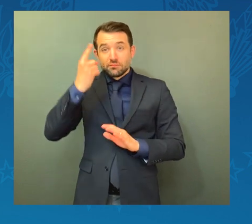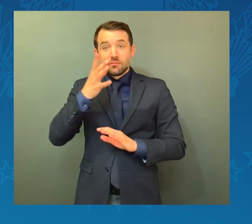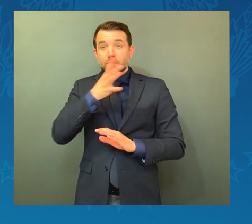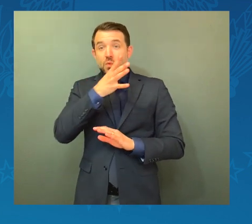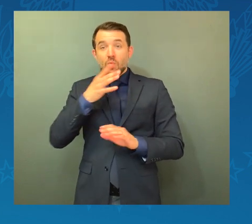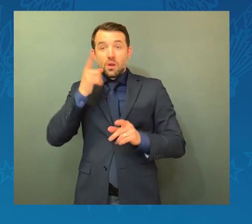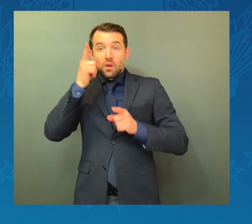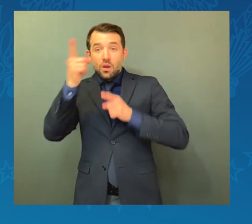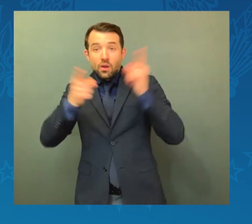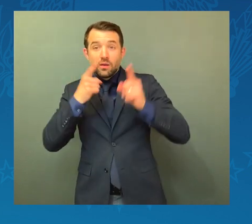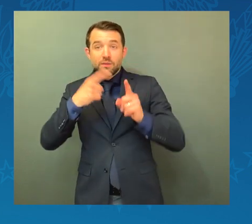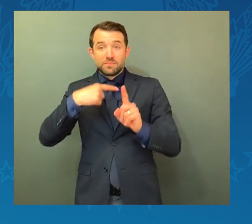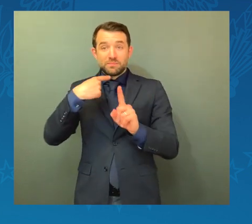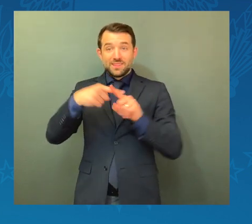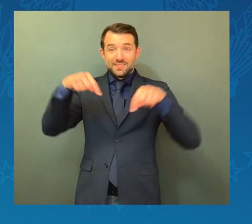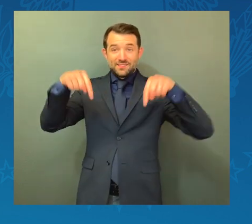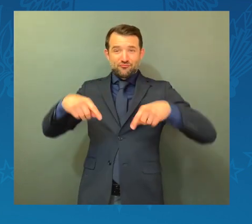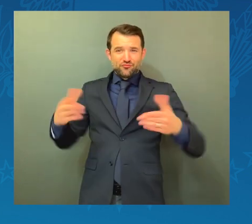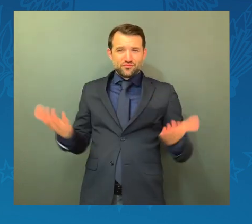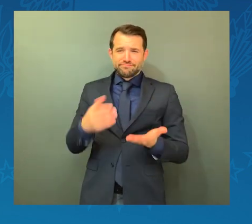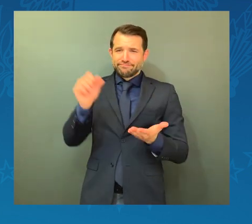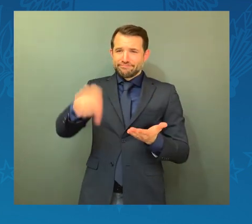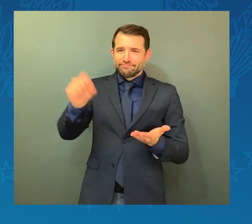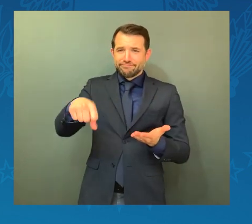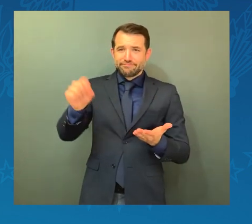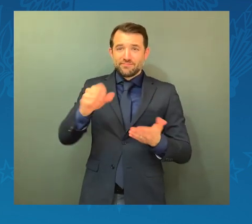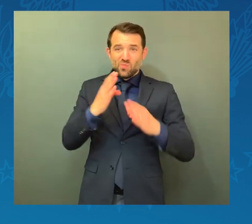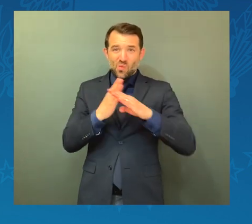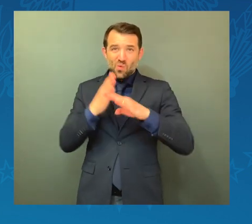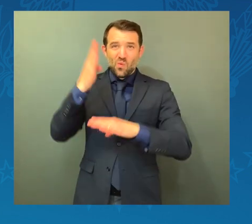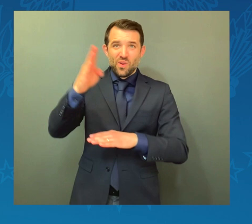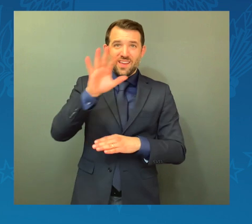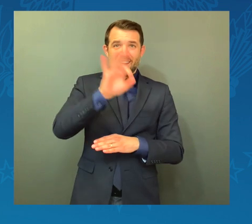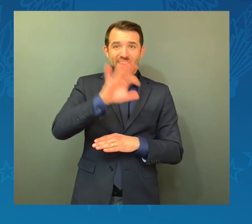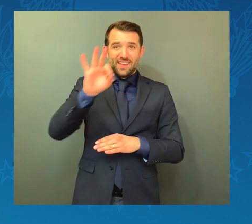where over 99 percent of all businesses are small businesses.